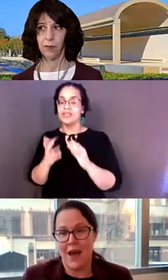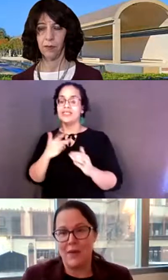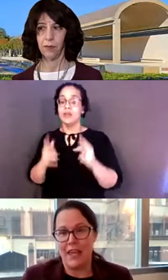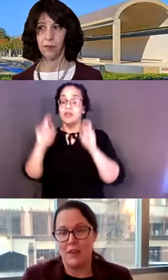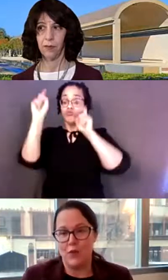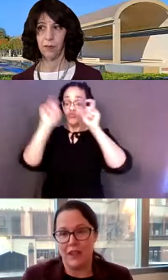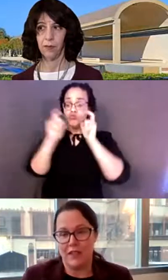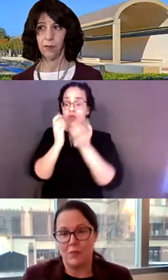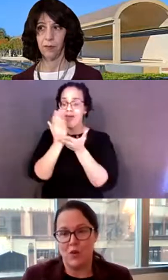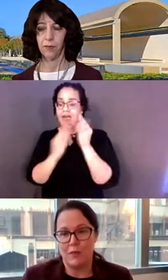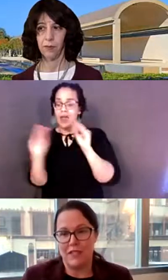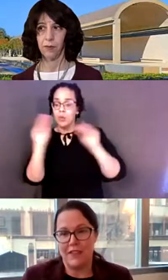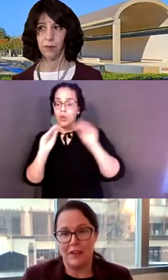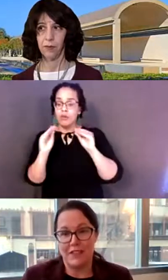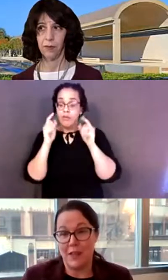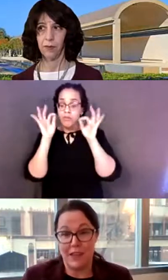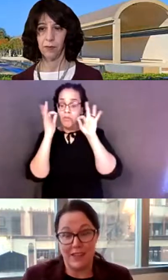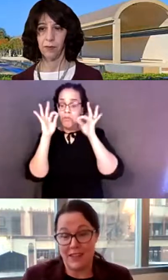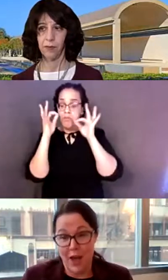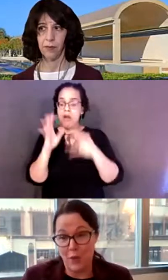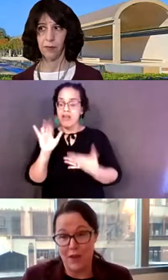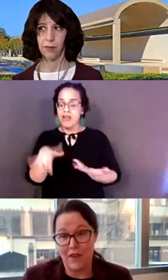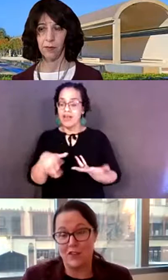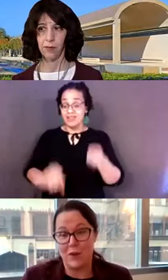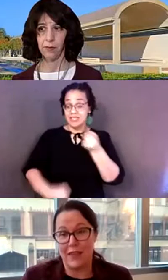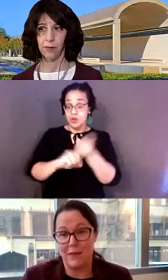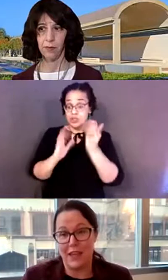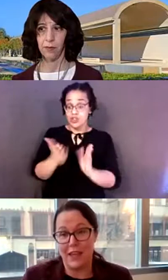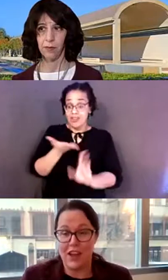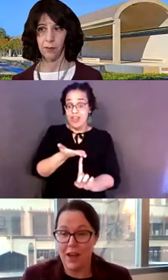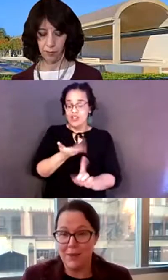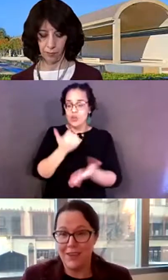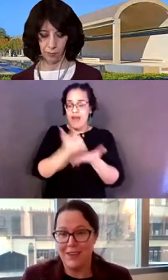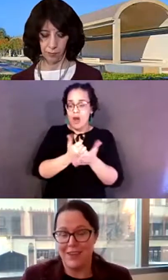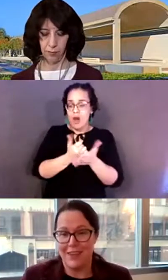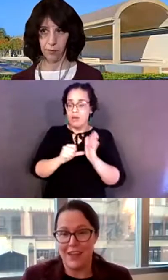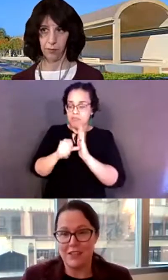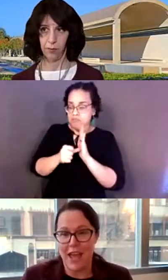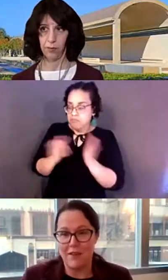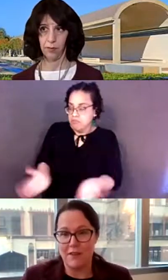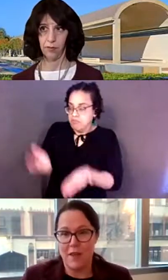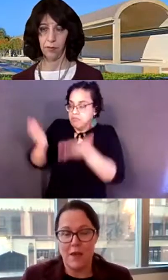And really the support person there is simply to help effectuate that